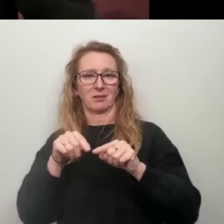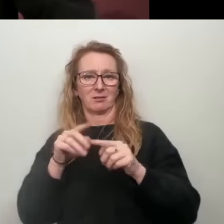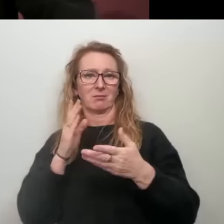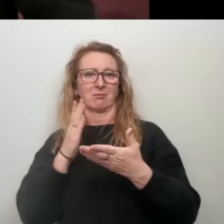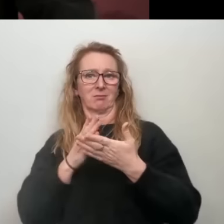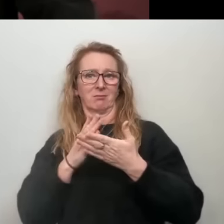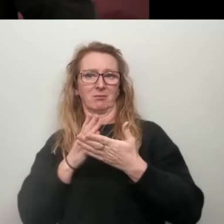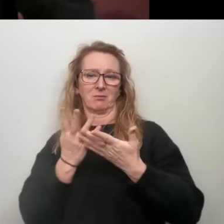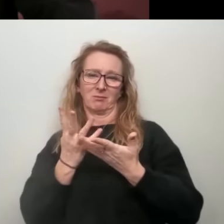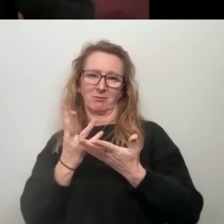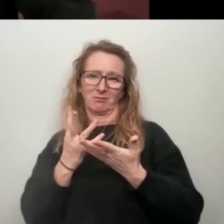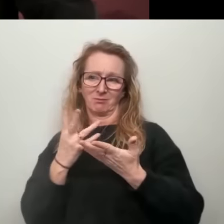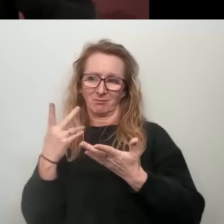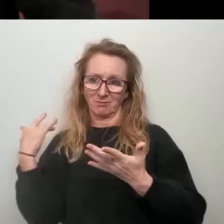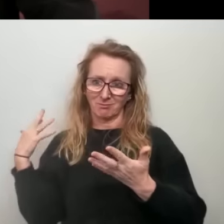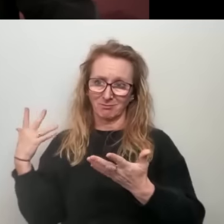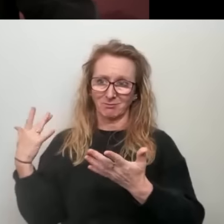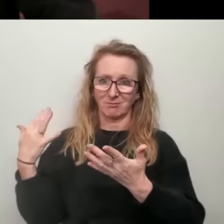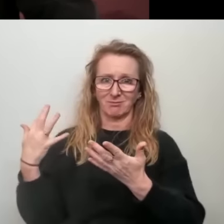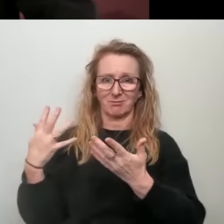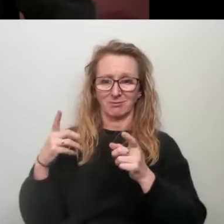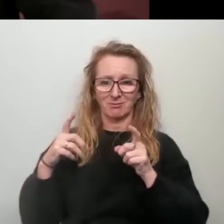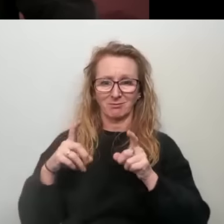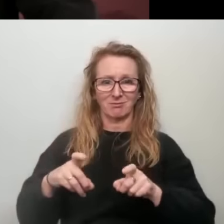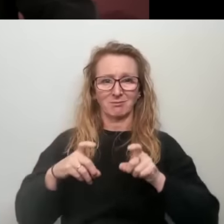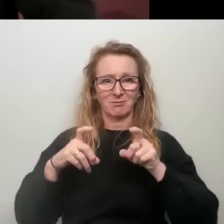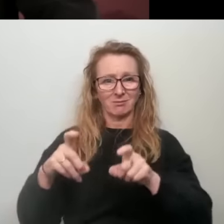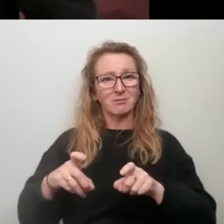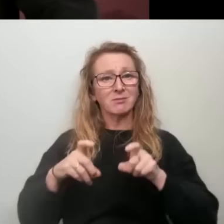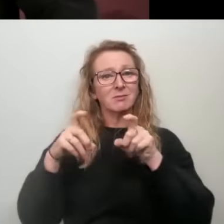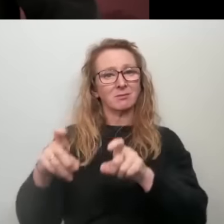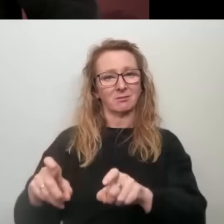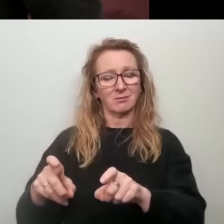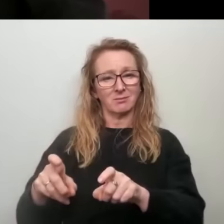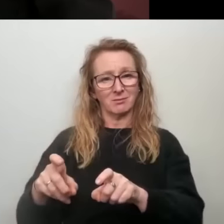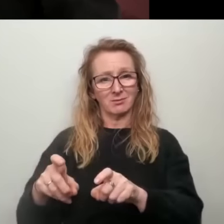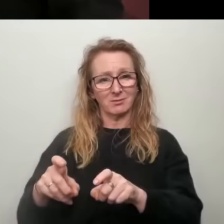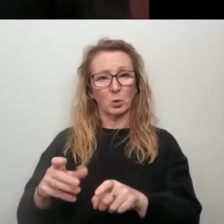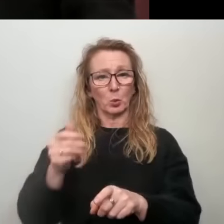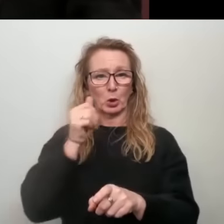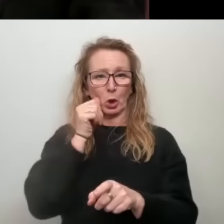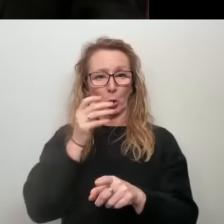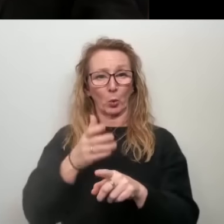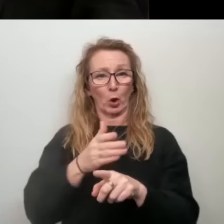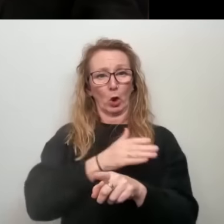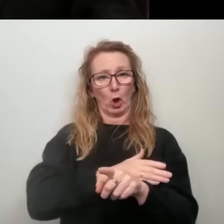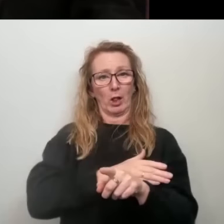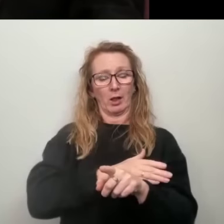of time that we know came at a very early period. But I think it's always a challenge